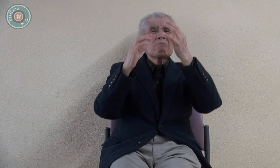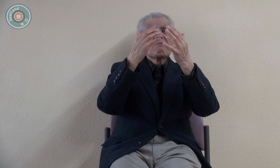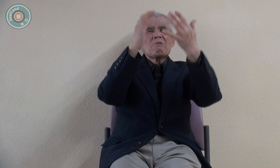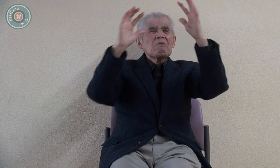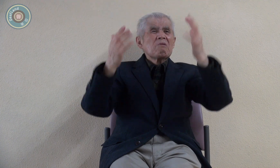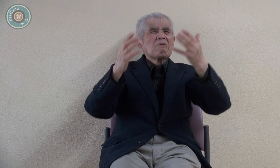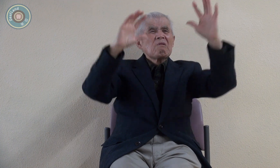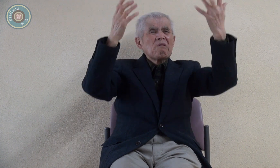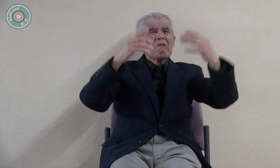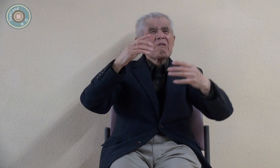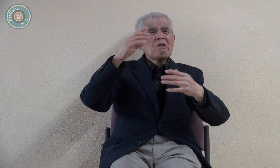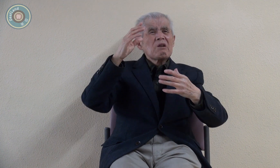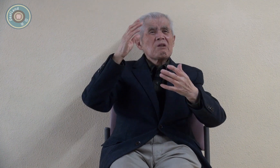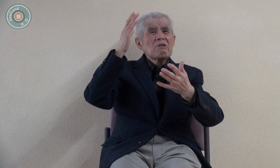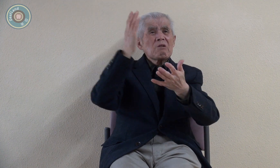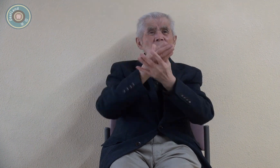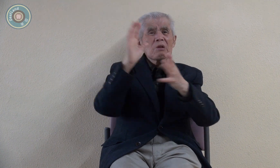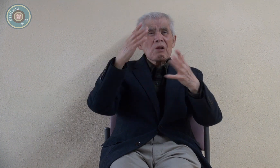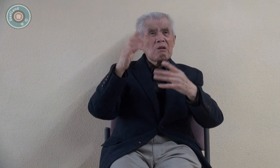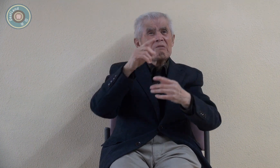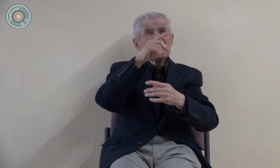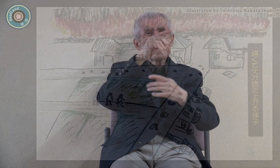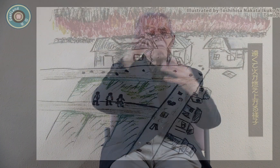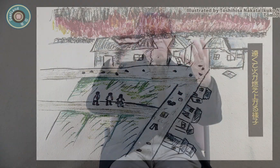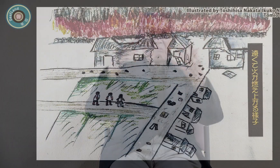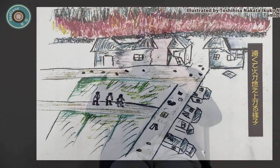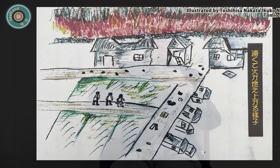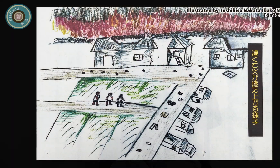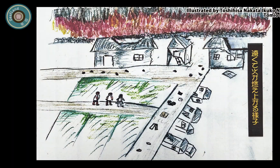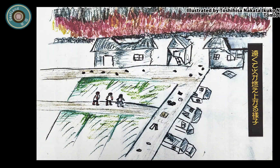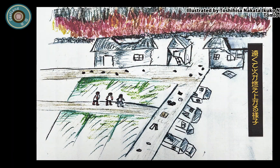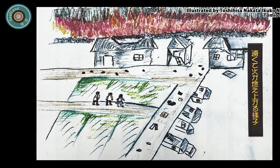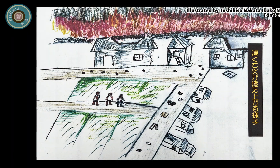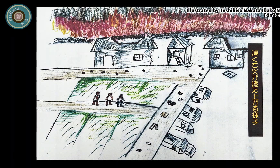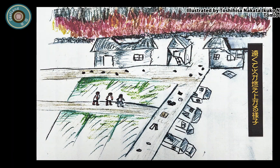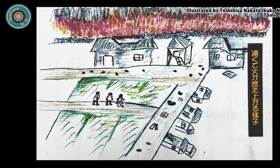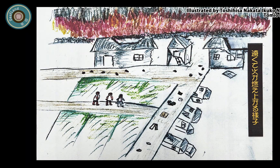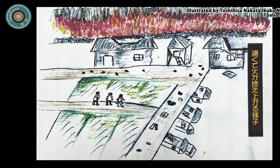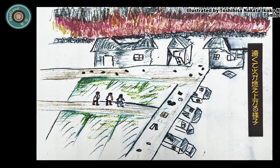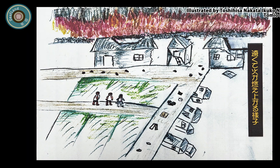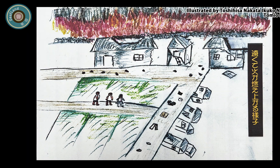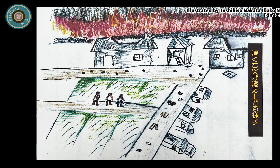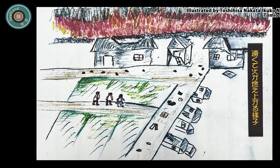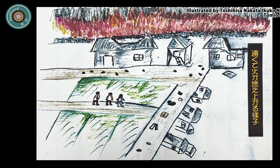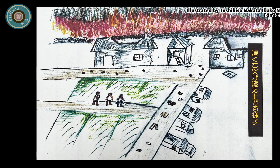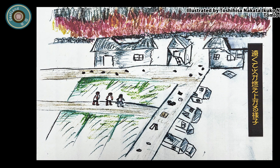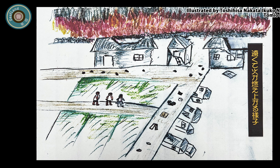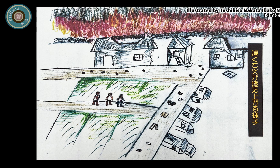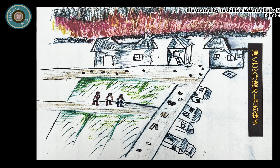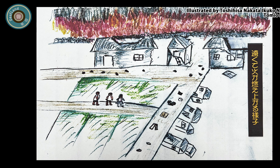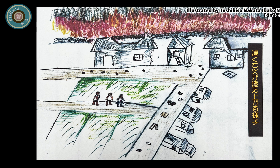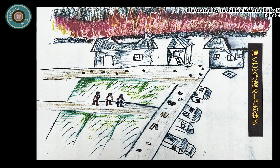The fire was still going strong “Mr. Toshihisa Nakata’s Recollection” A fire burning in the distance